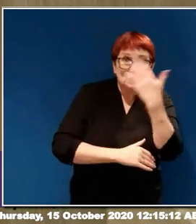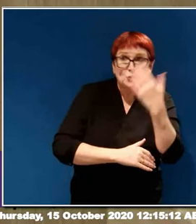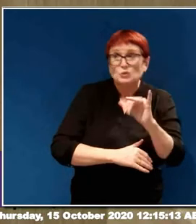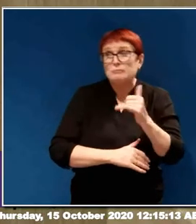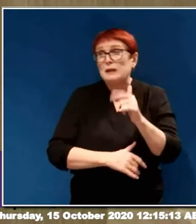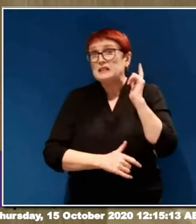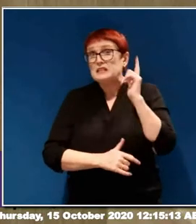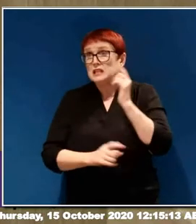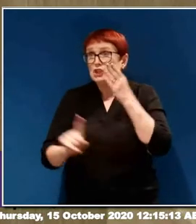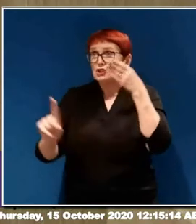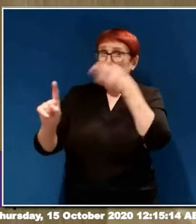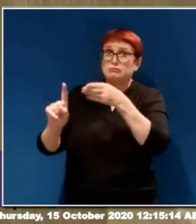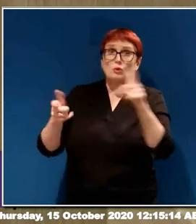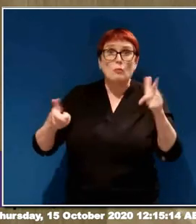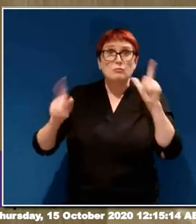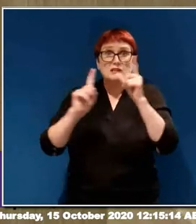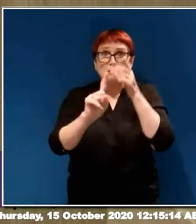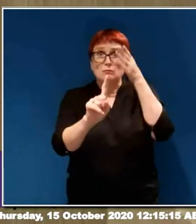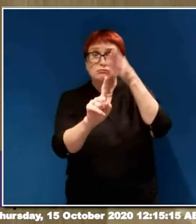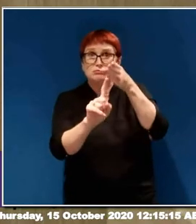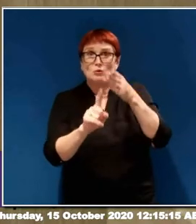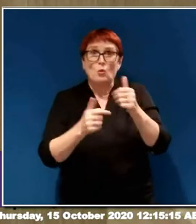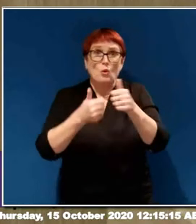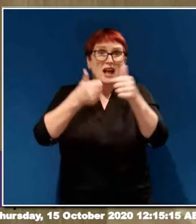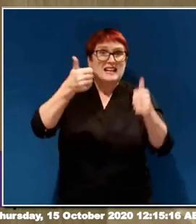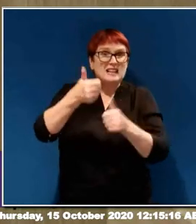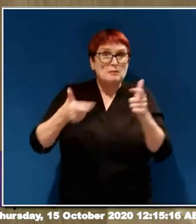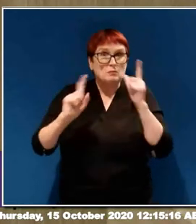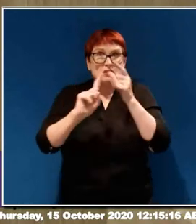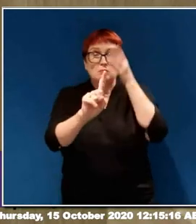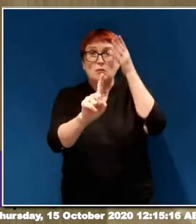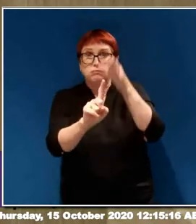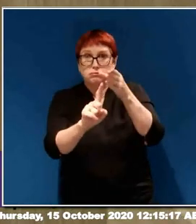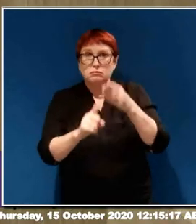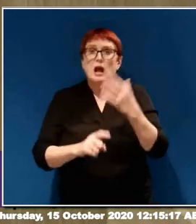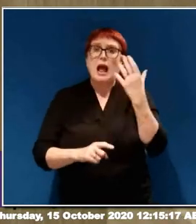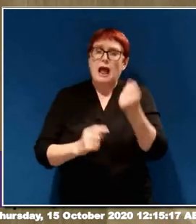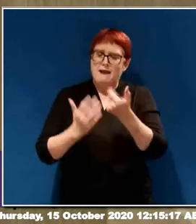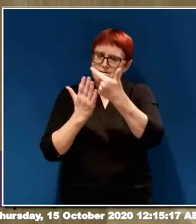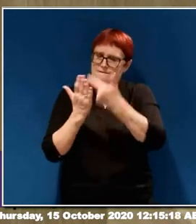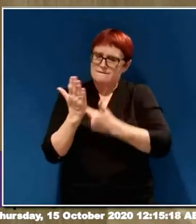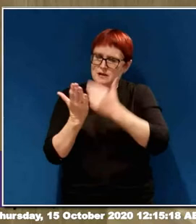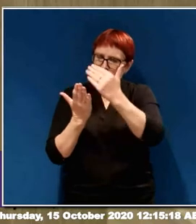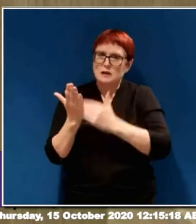it may be a deputy principal, but we have a contact in every school